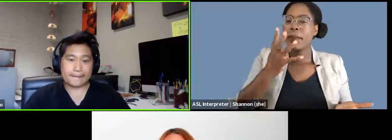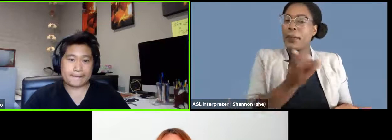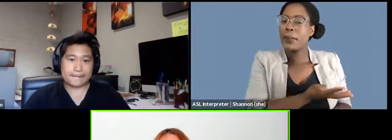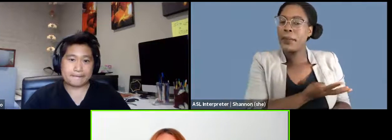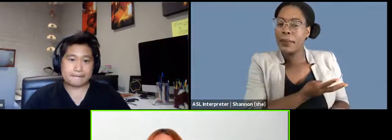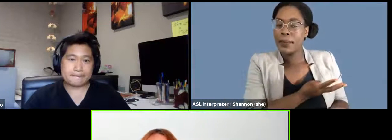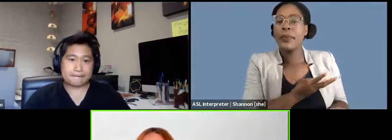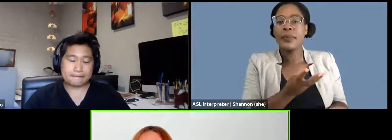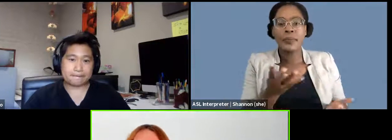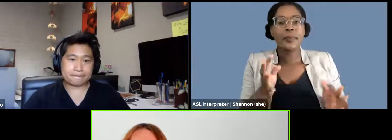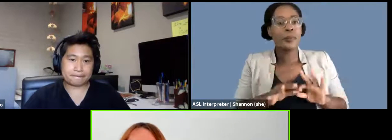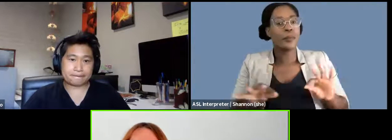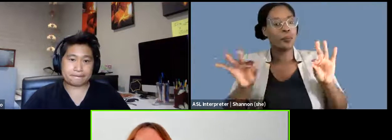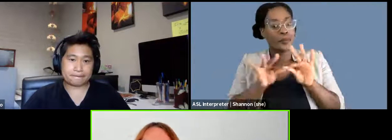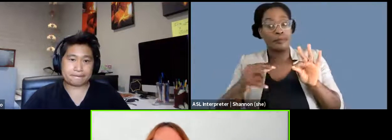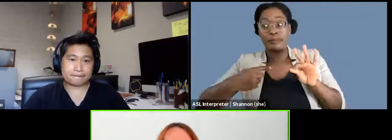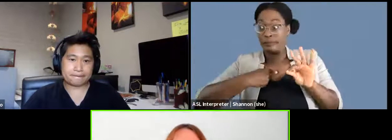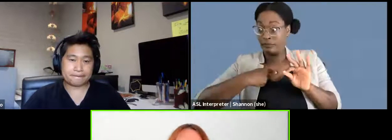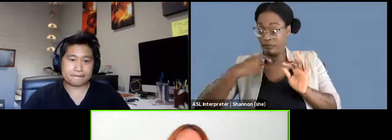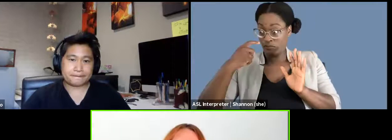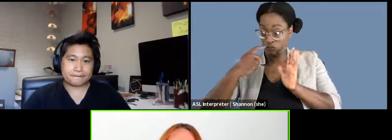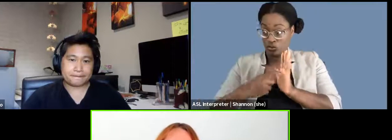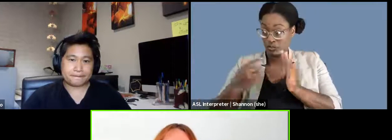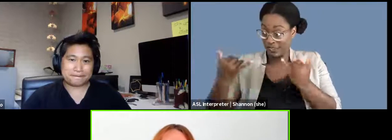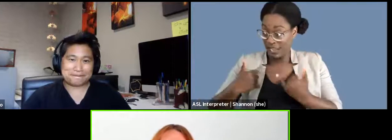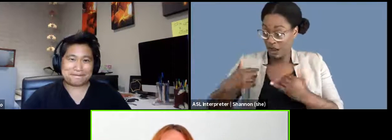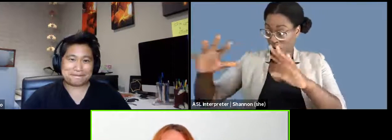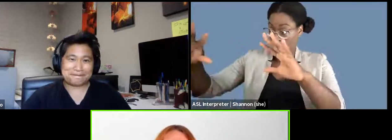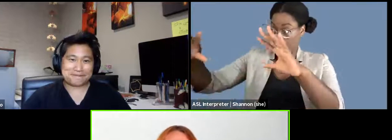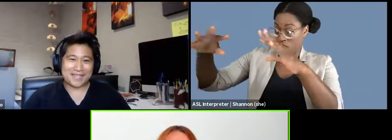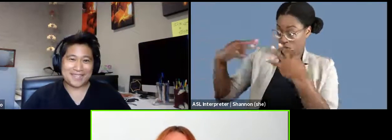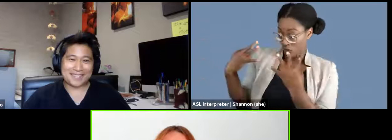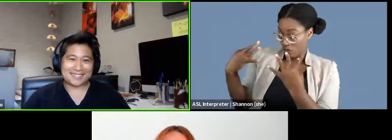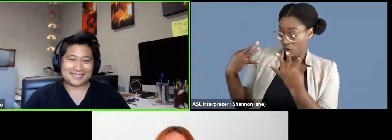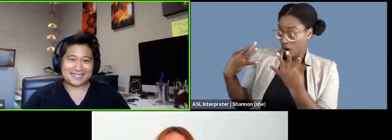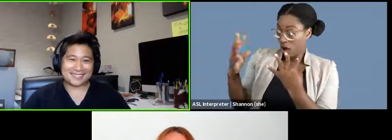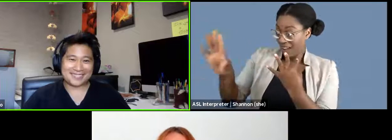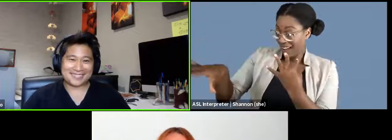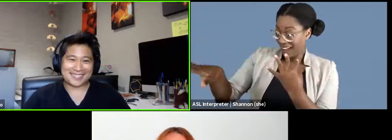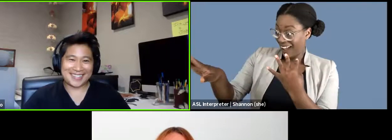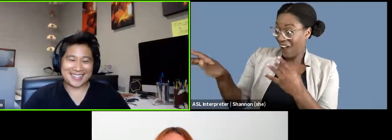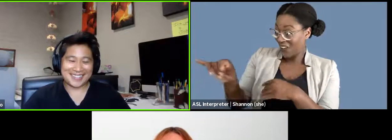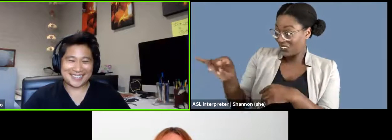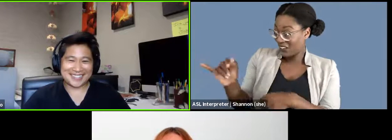You would be an ally as well. Yeah, exactly.